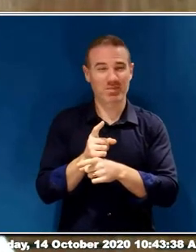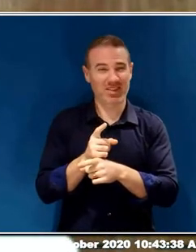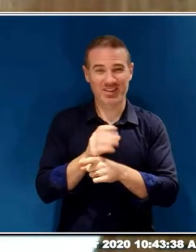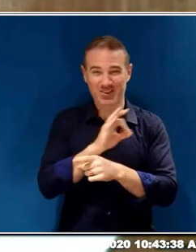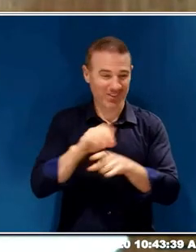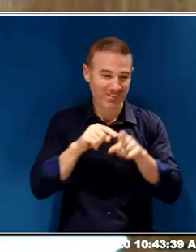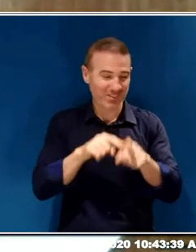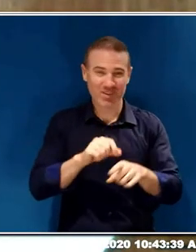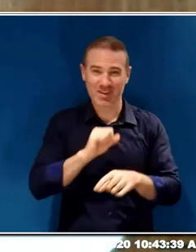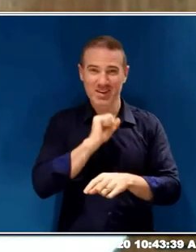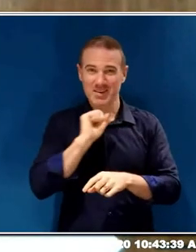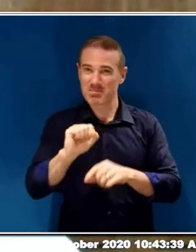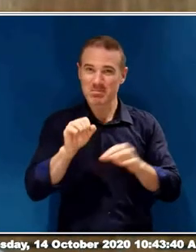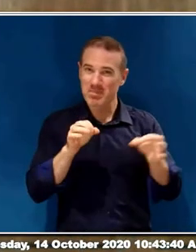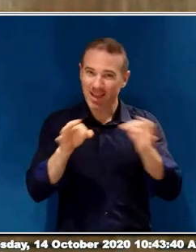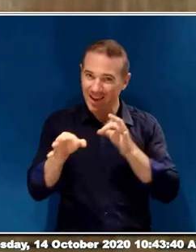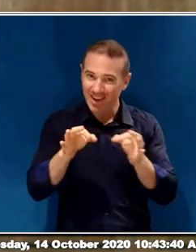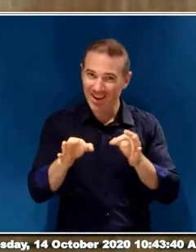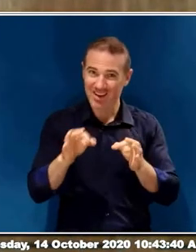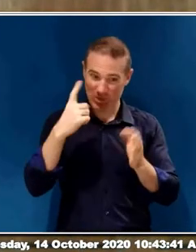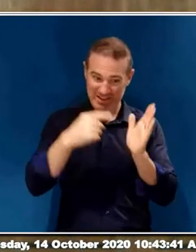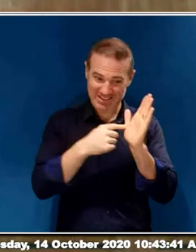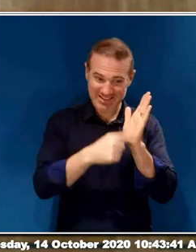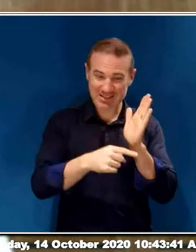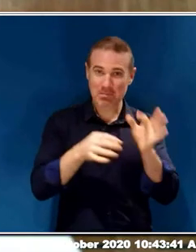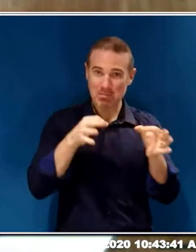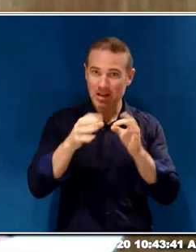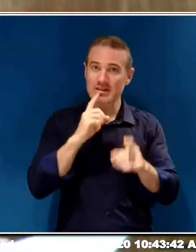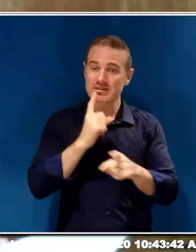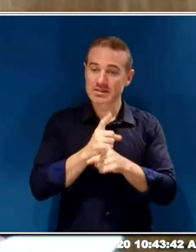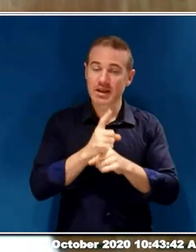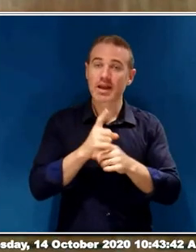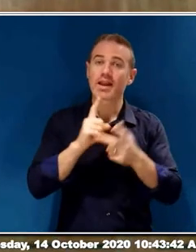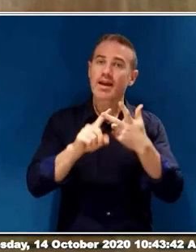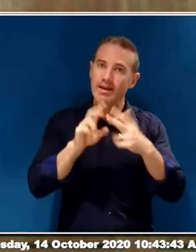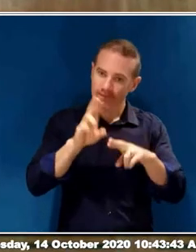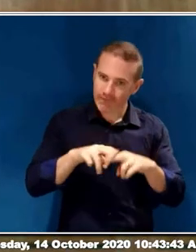It states in his plan that when Kobe is heightened, do not make eye contact,